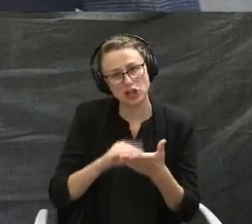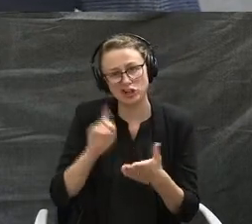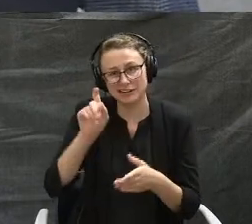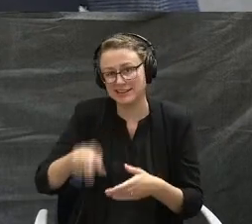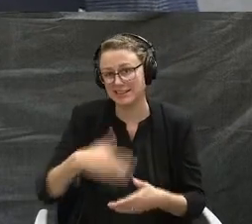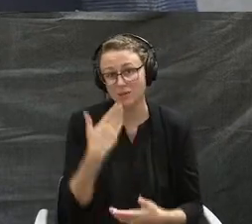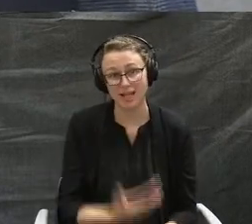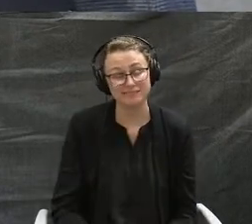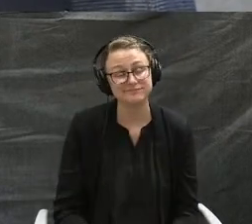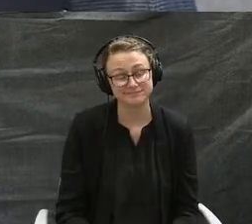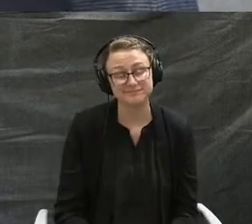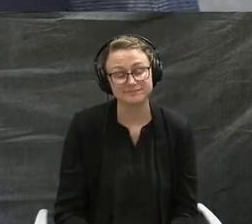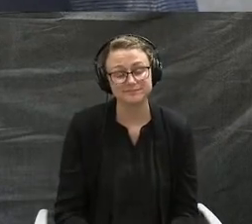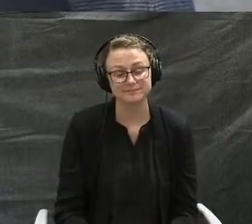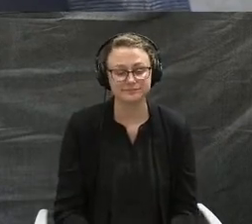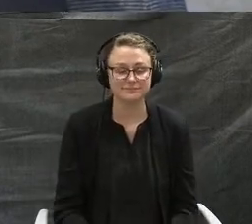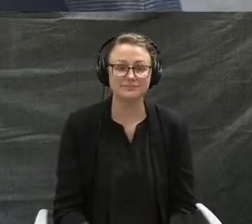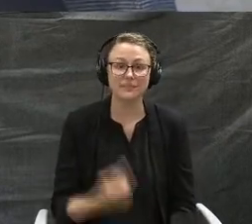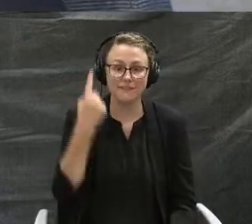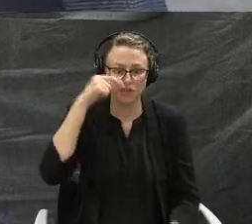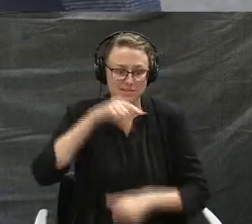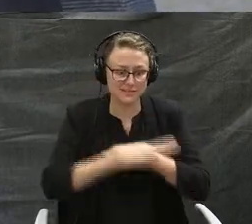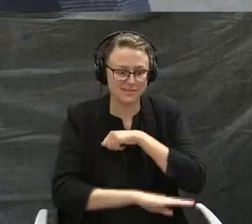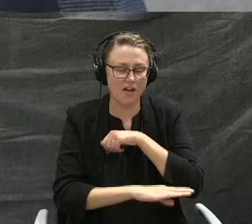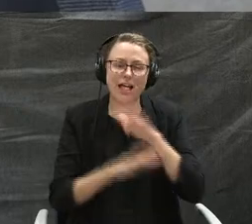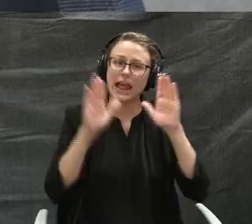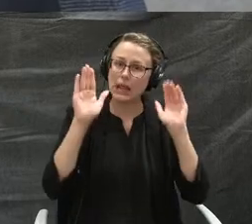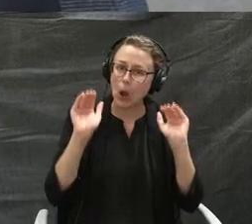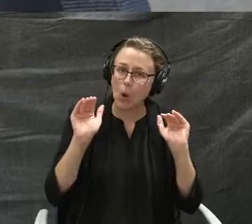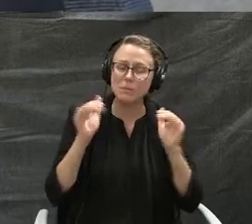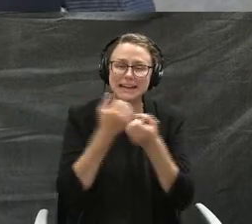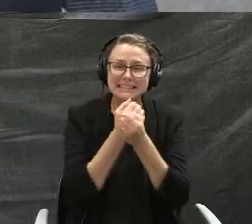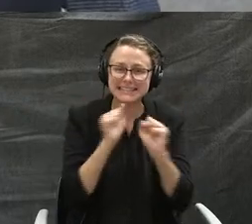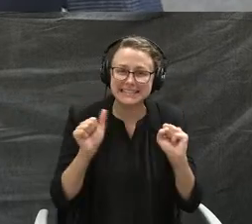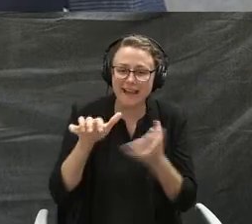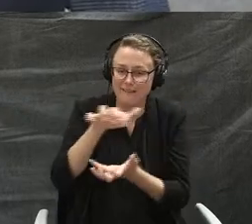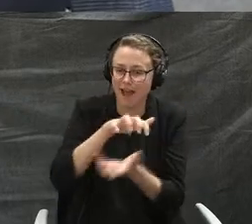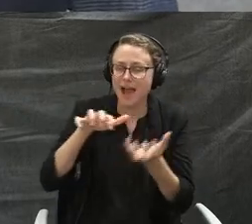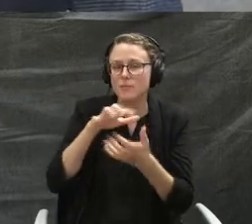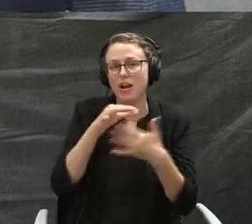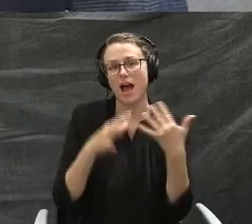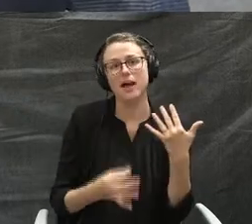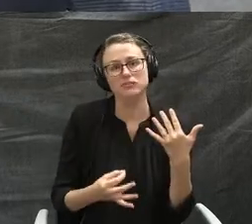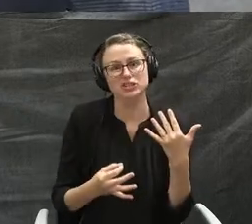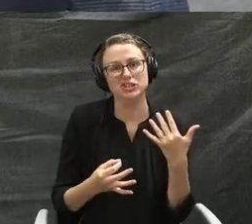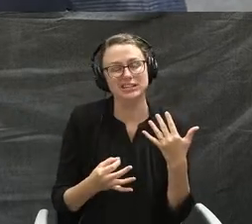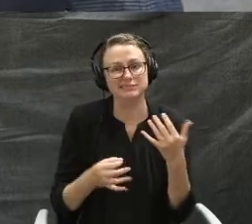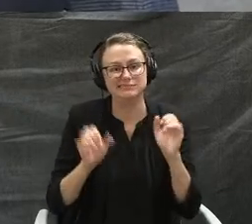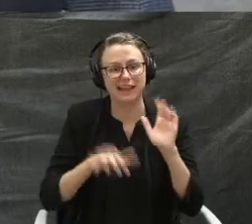For this fall, I hope a safe hybrid option will be viable from the hybrid choices presented. I would like him to